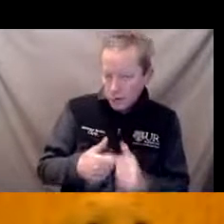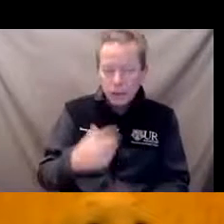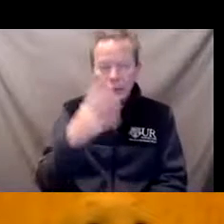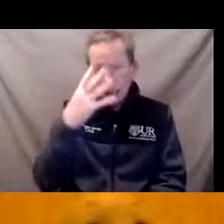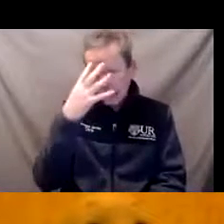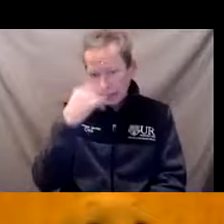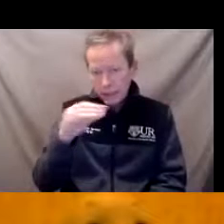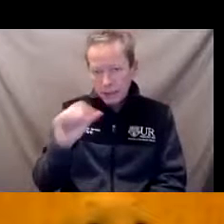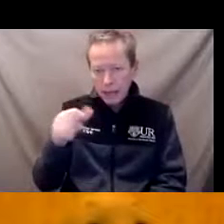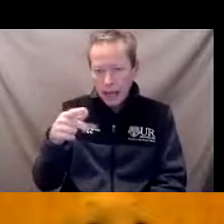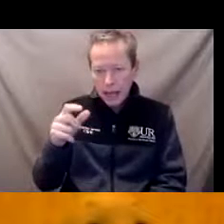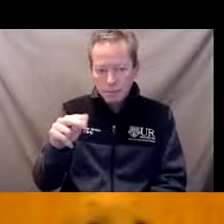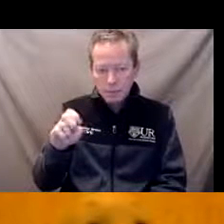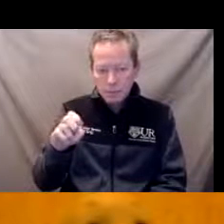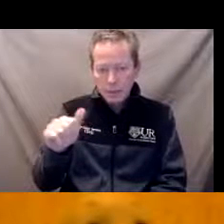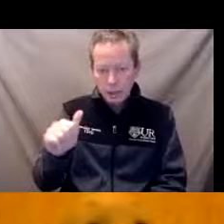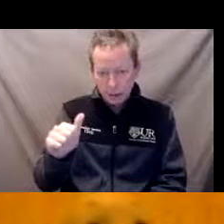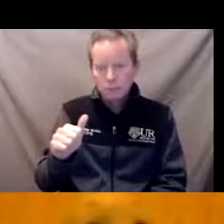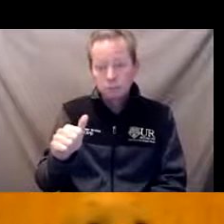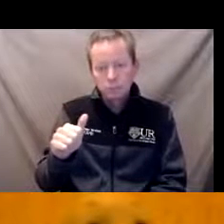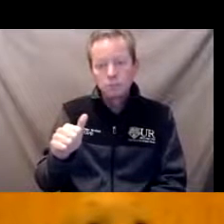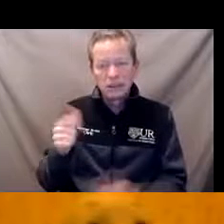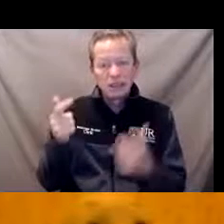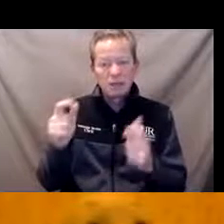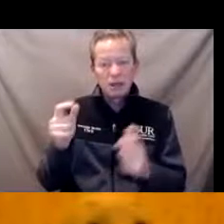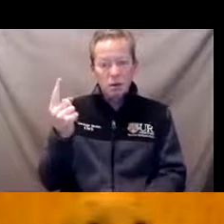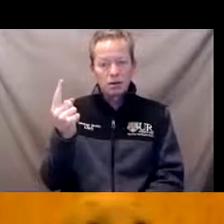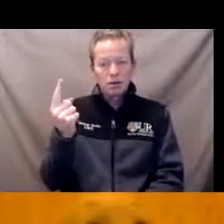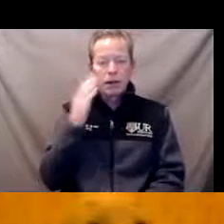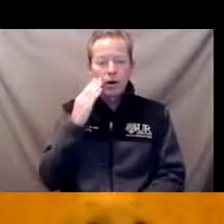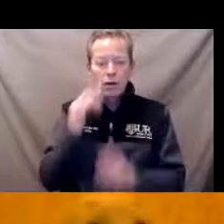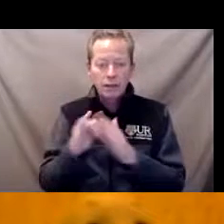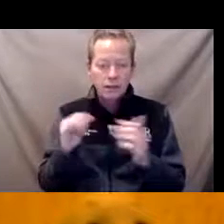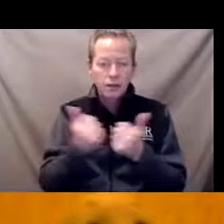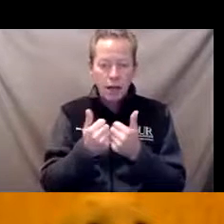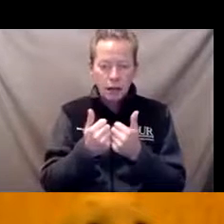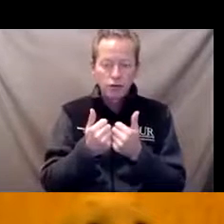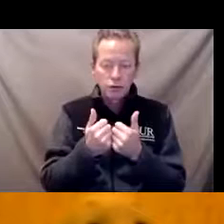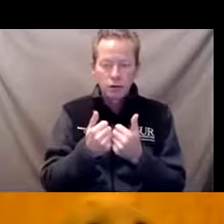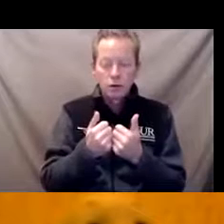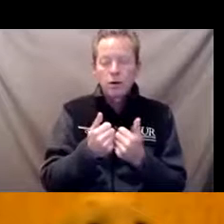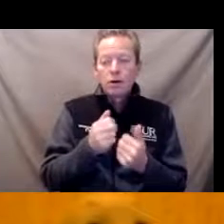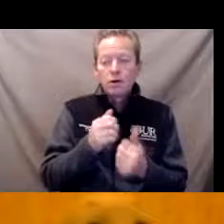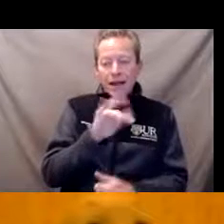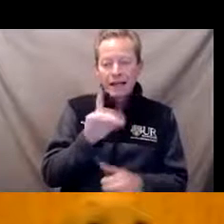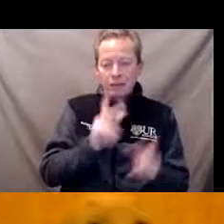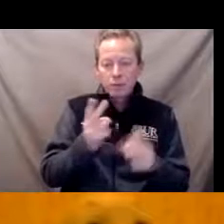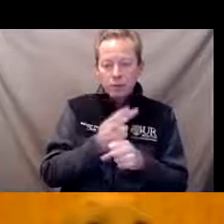big one with us and I know it's a challenge to get them to use the machines but it's certainly worthy